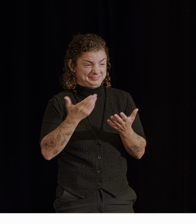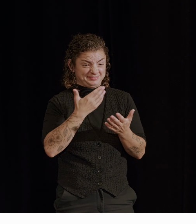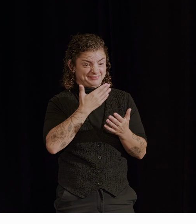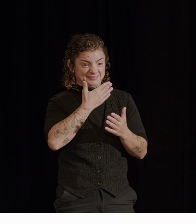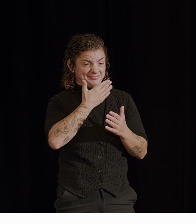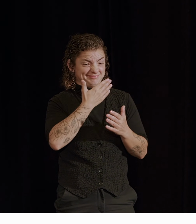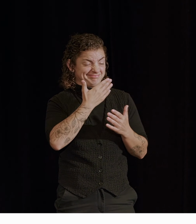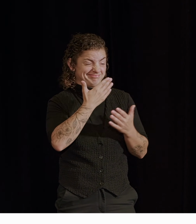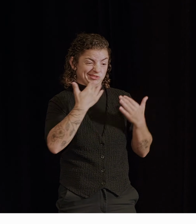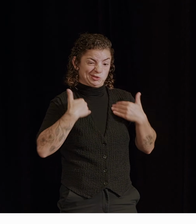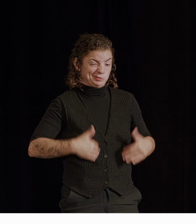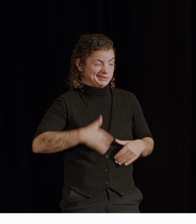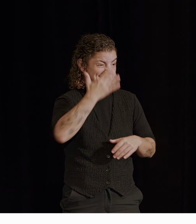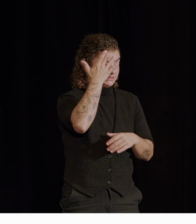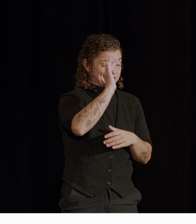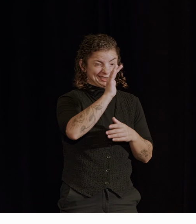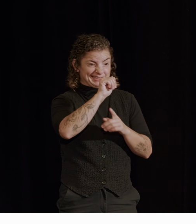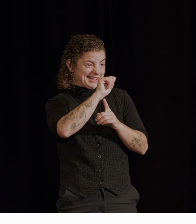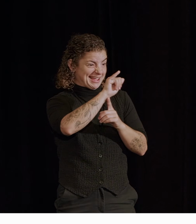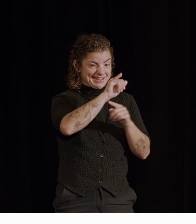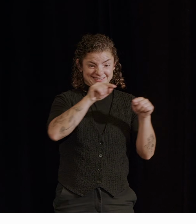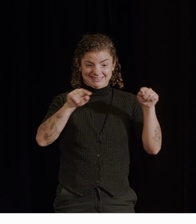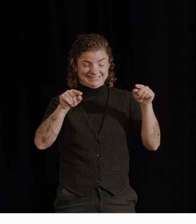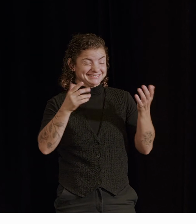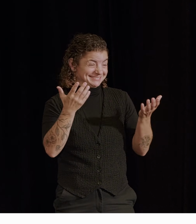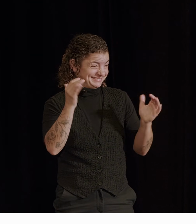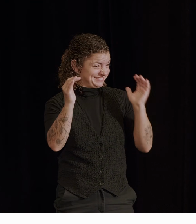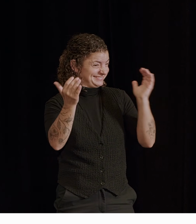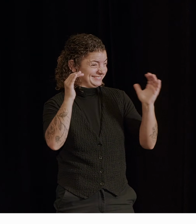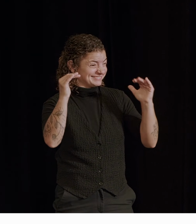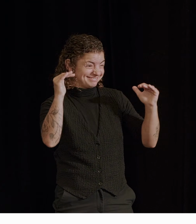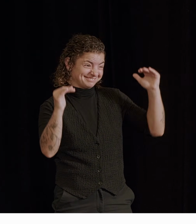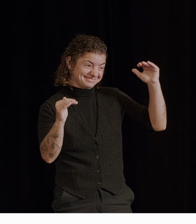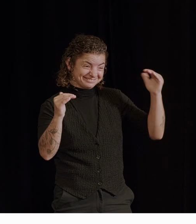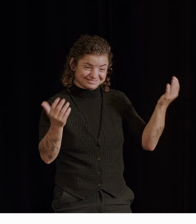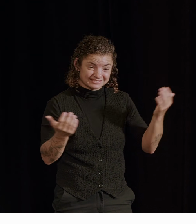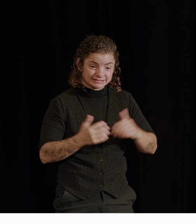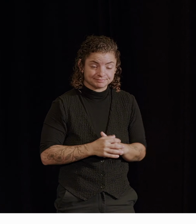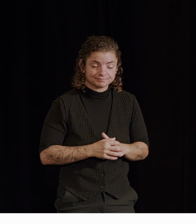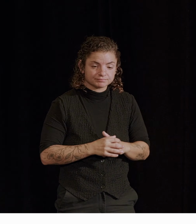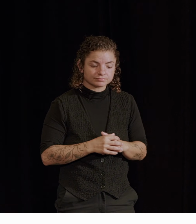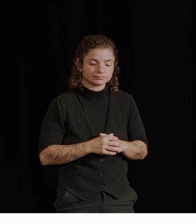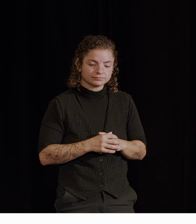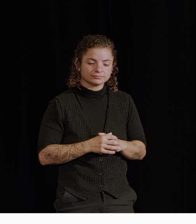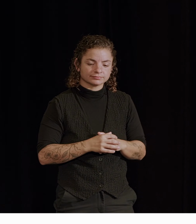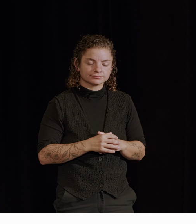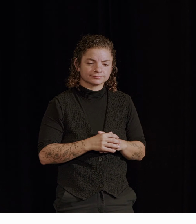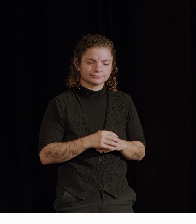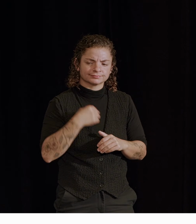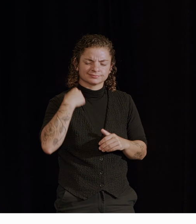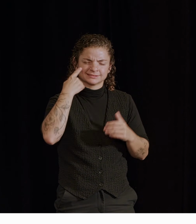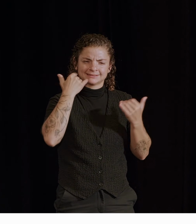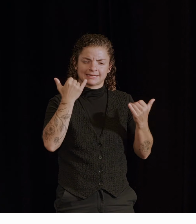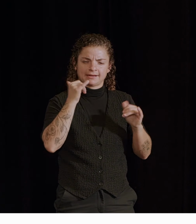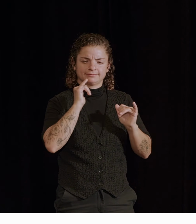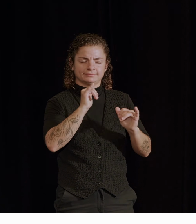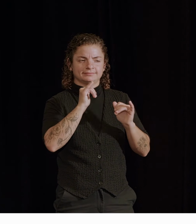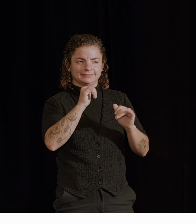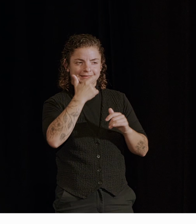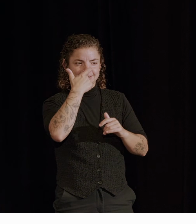I think that we're a really interesting cusp in the push of technology, an inflection point,